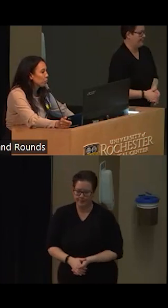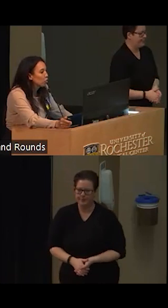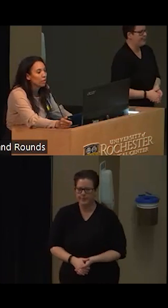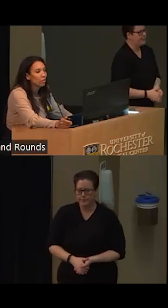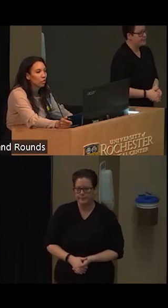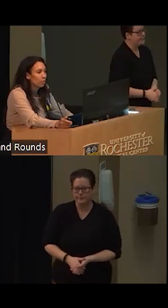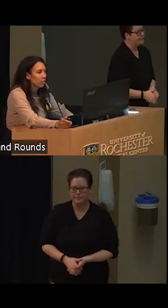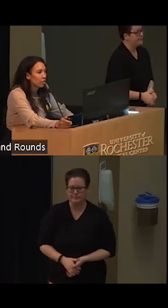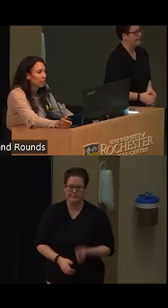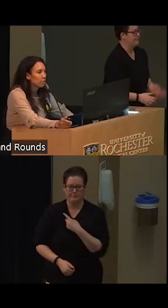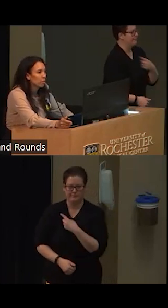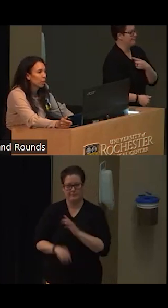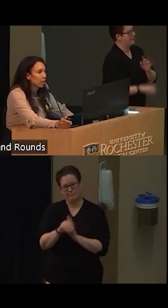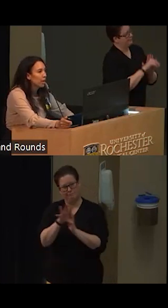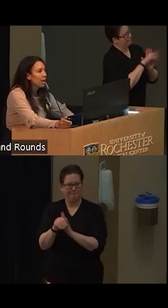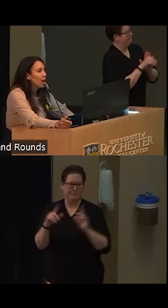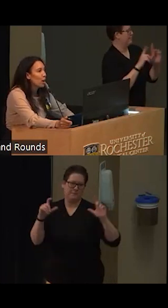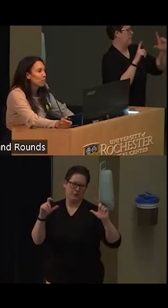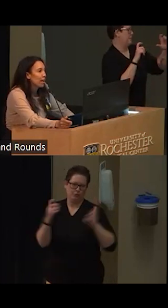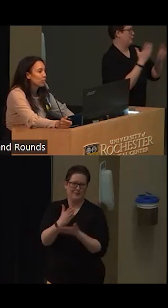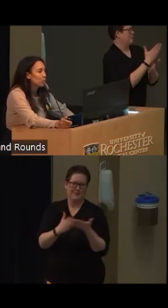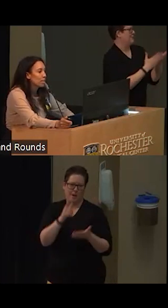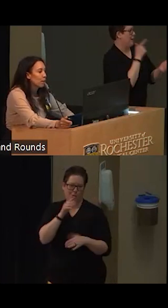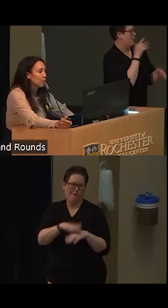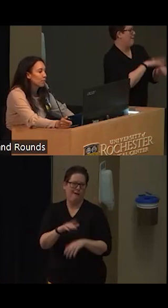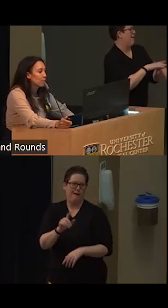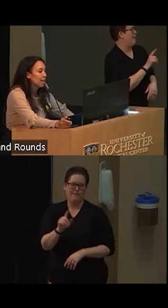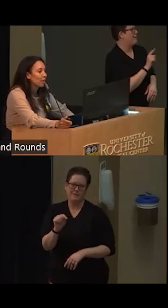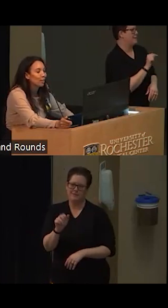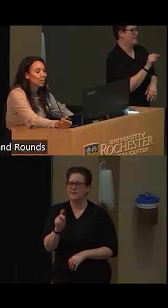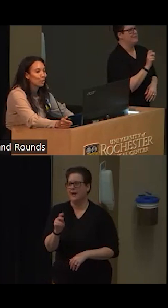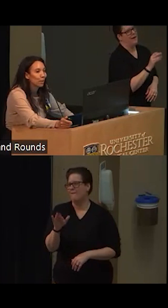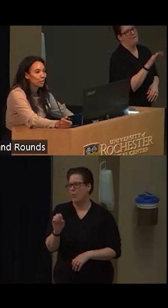so this is just a picture of some of our task force team members it's not an all-inclusive